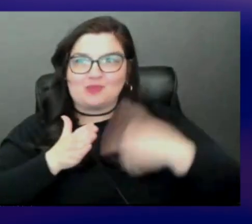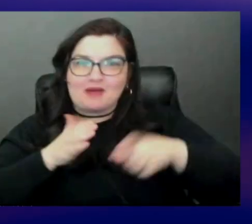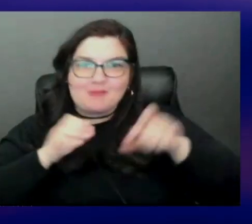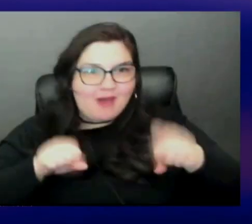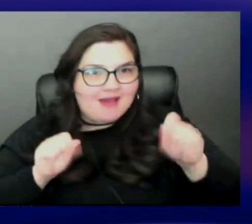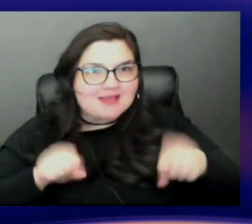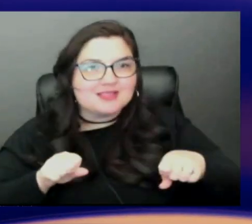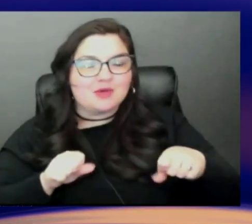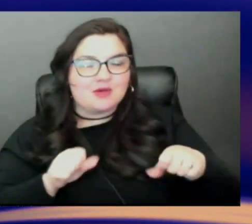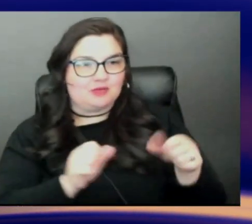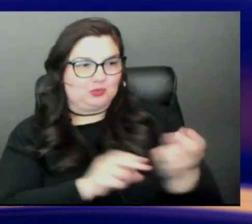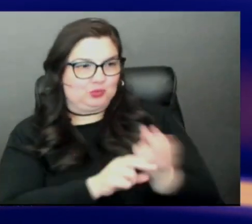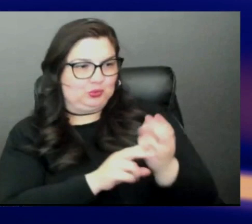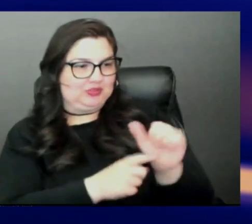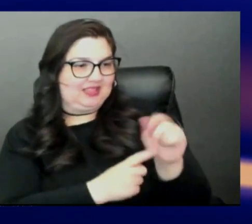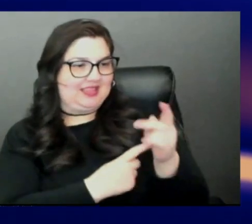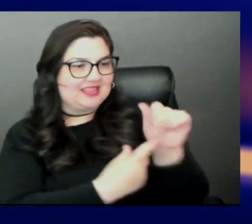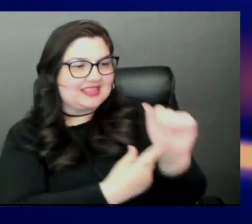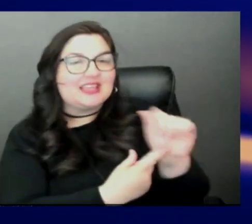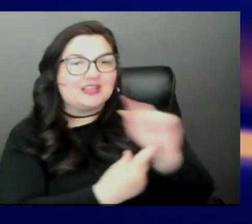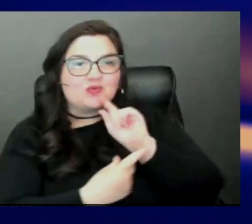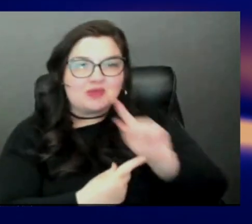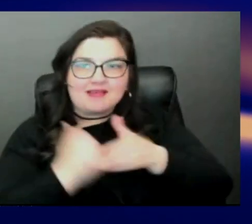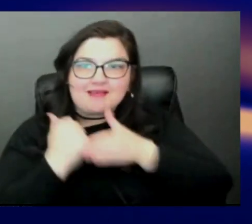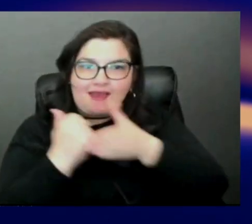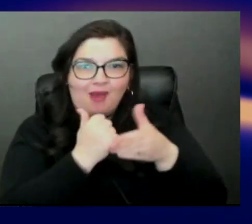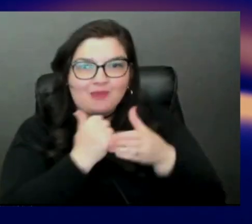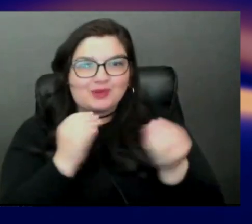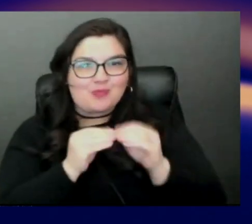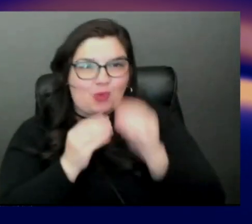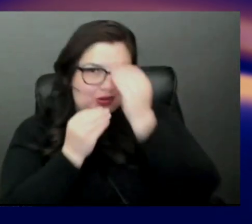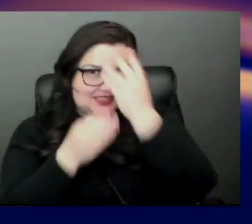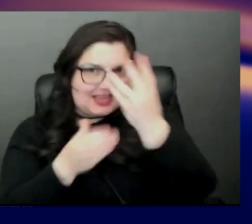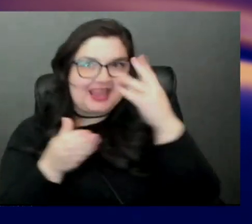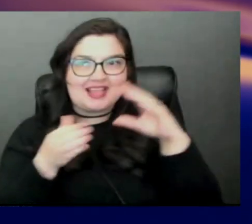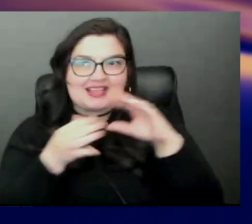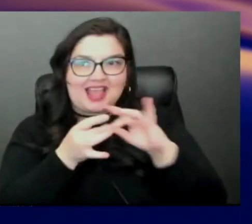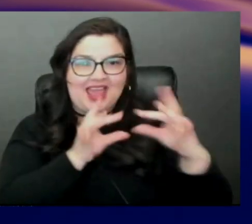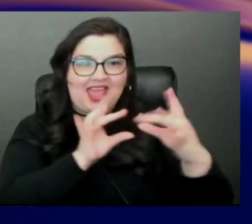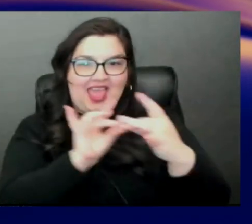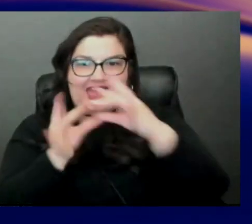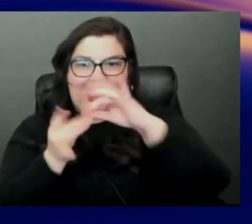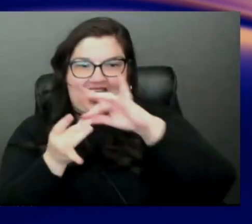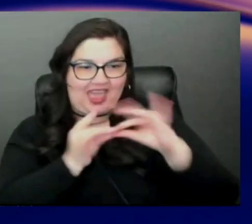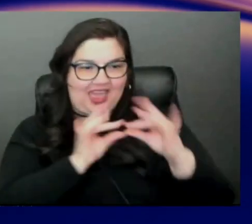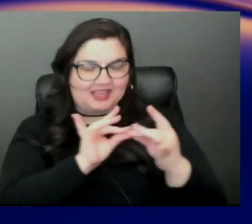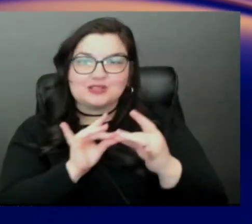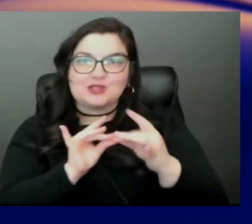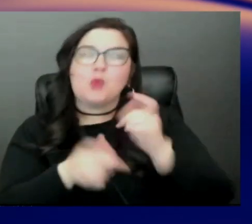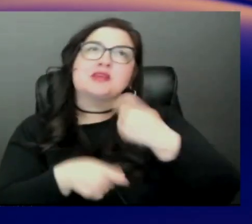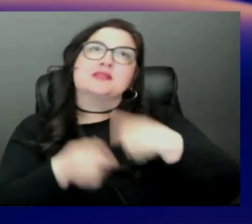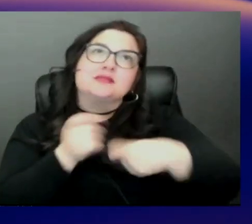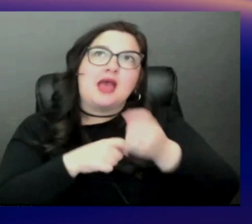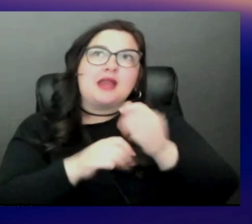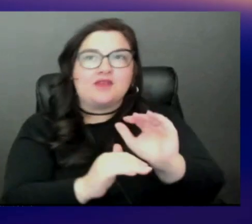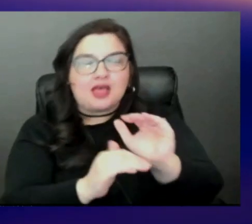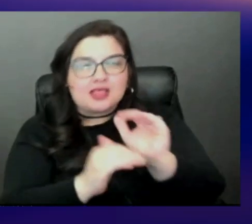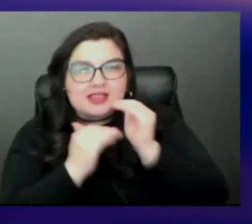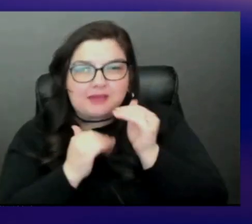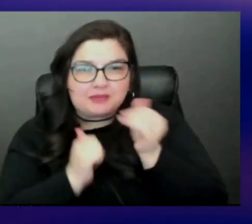So this is really unlocking additional use cases. Got it. So instead of being limited to maybe just a handful of things,